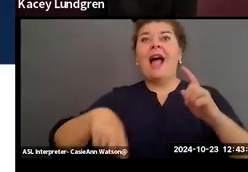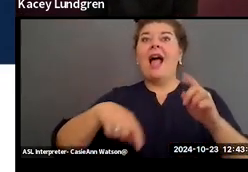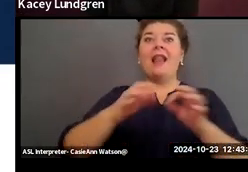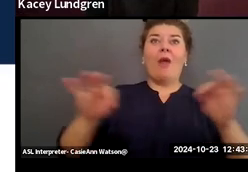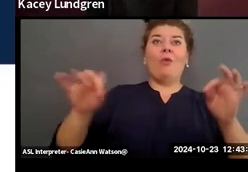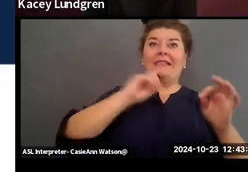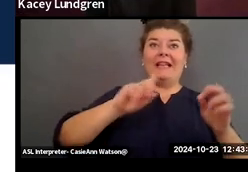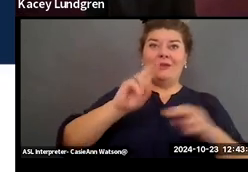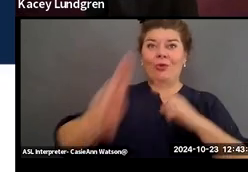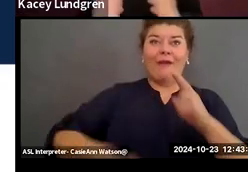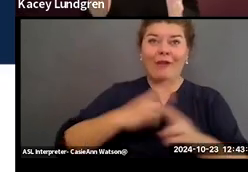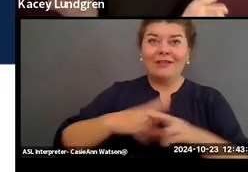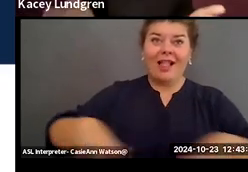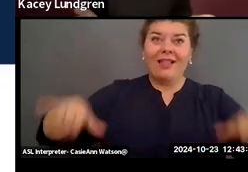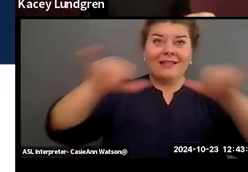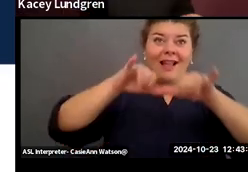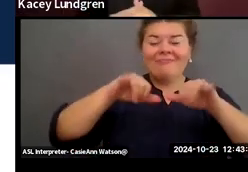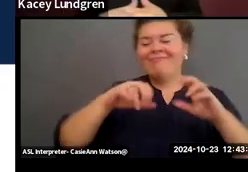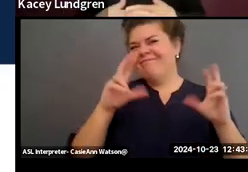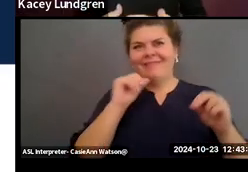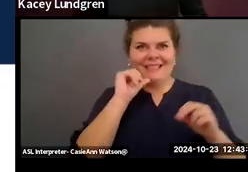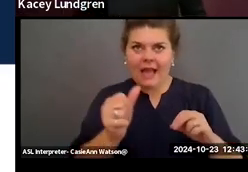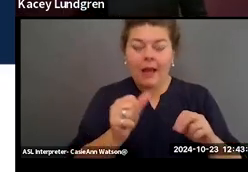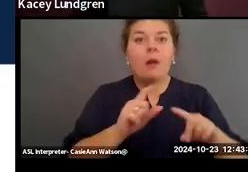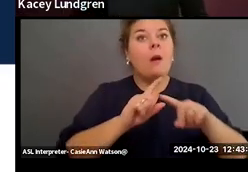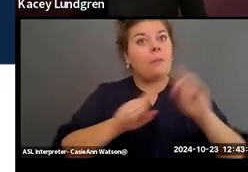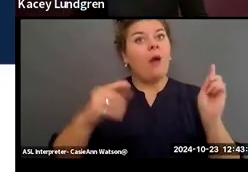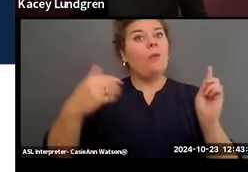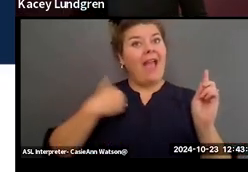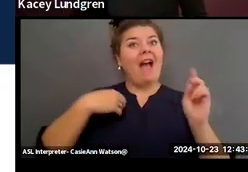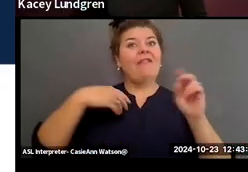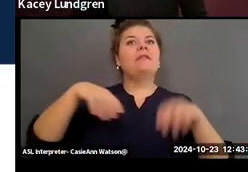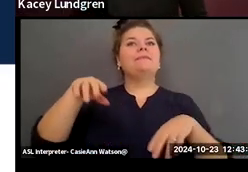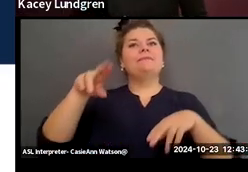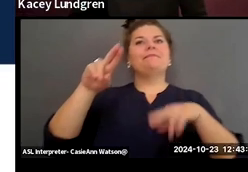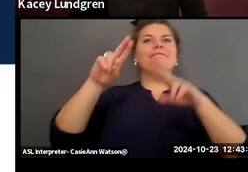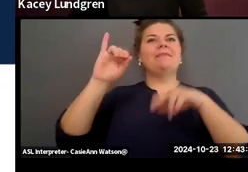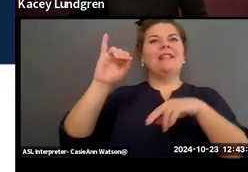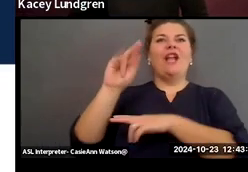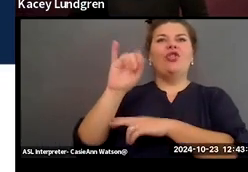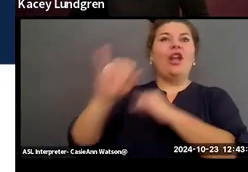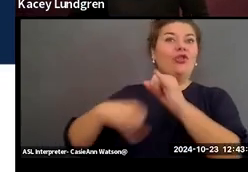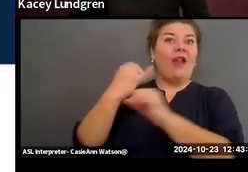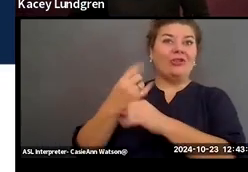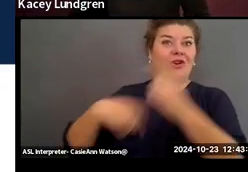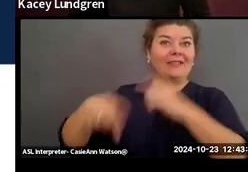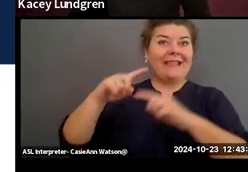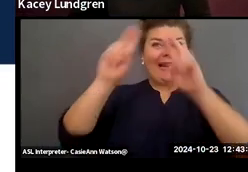It's not, but there is such a thing as International Sign. International Sign is not a full language,